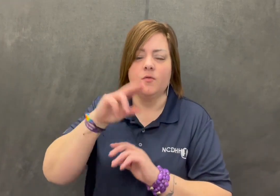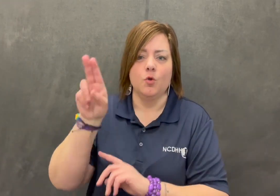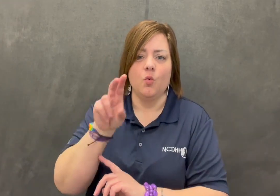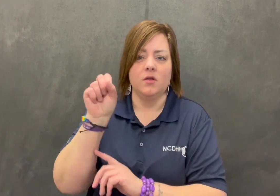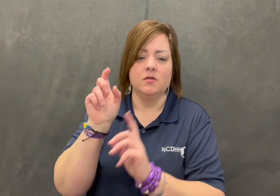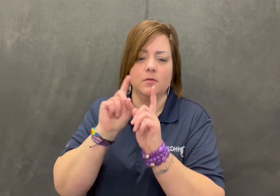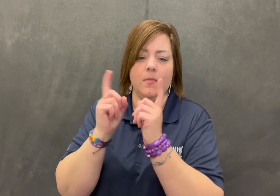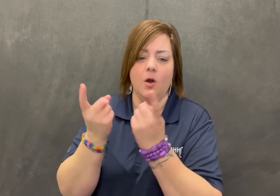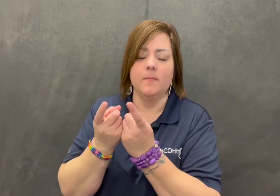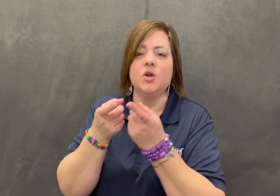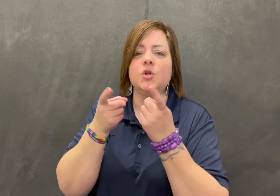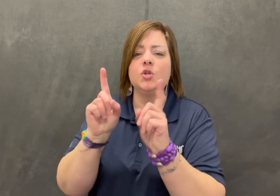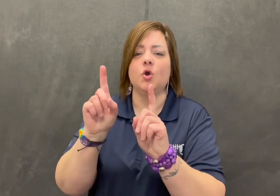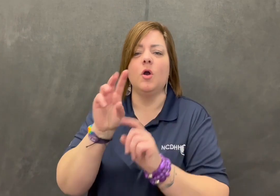during World War One